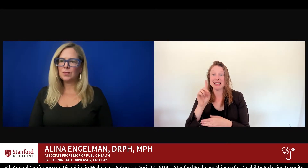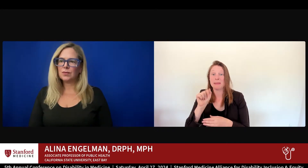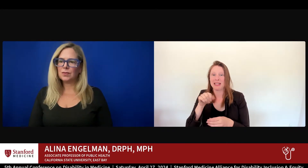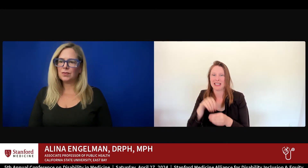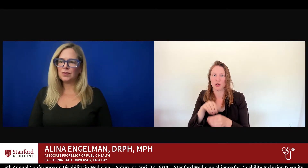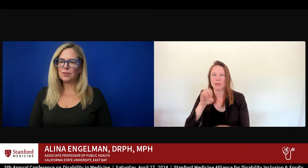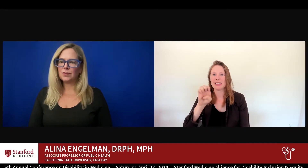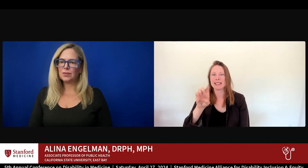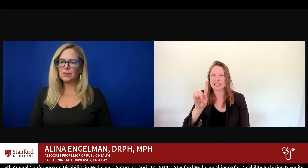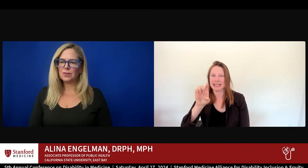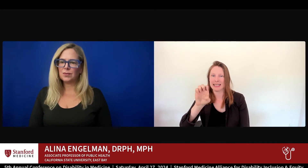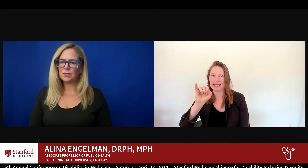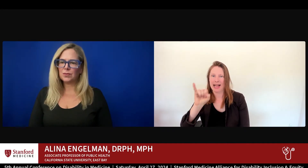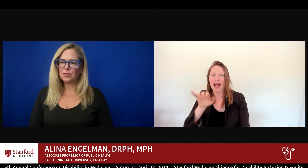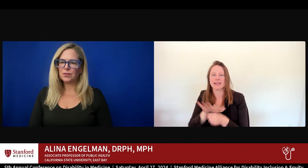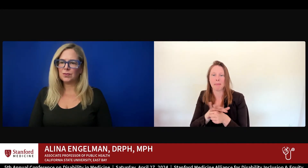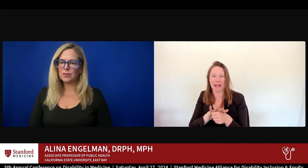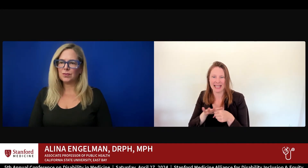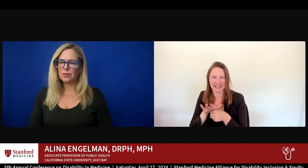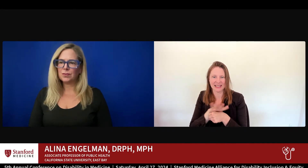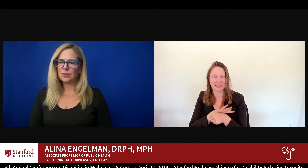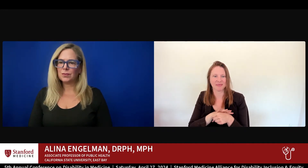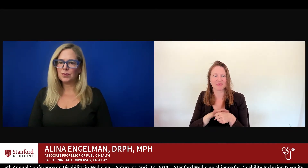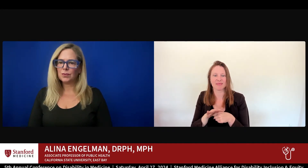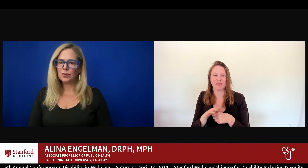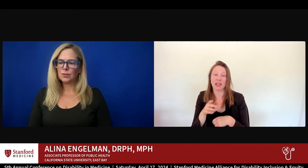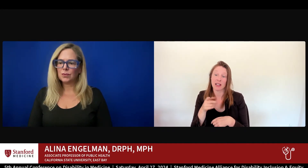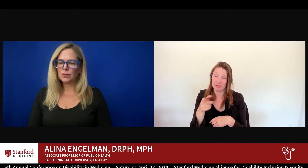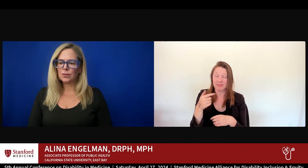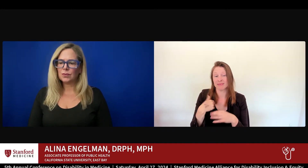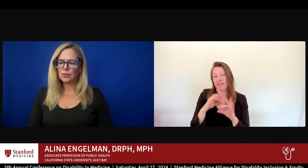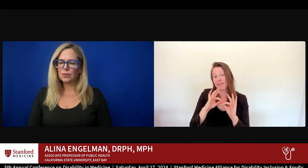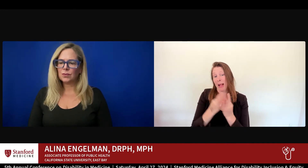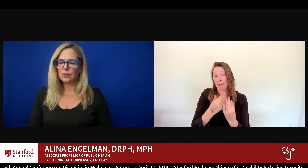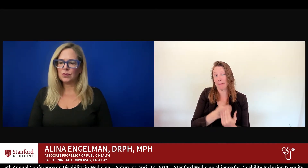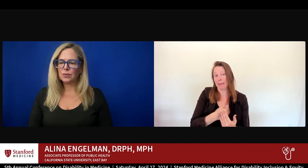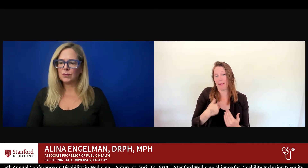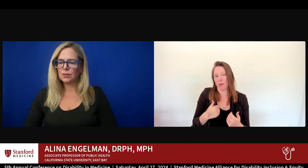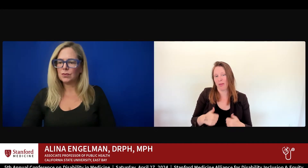and it's now very interested in bringing this information and learning to the DEI